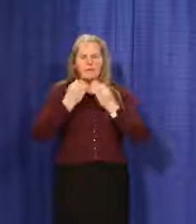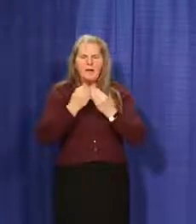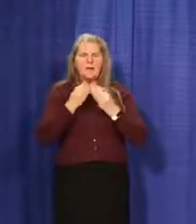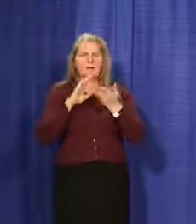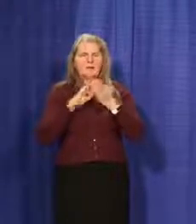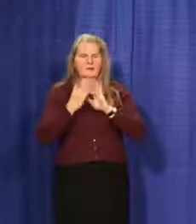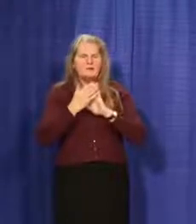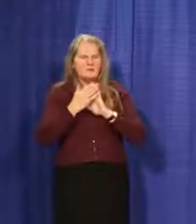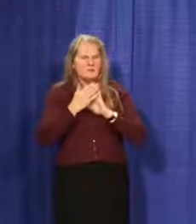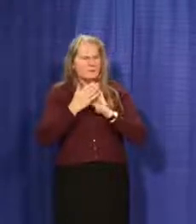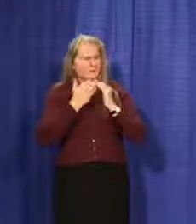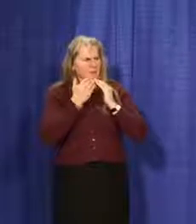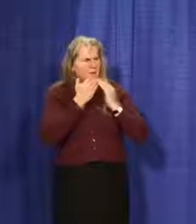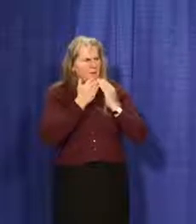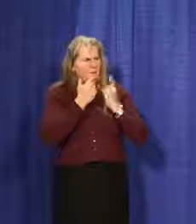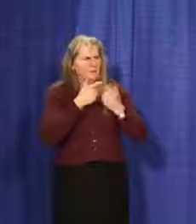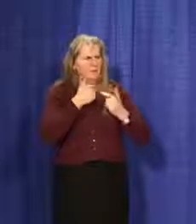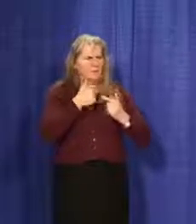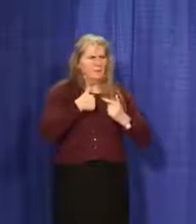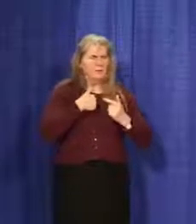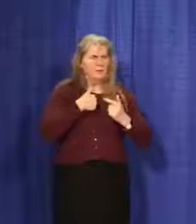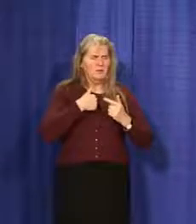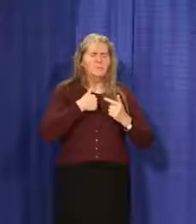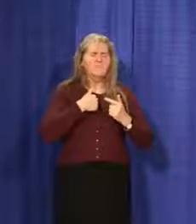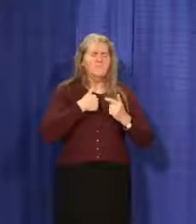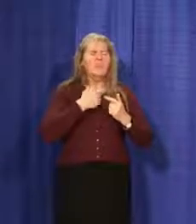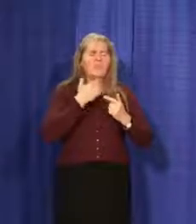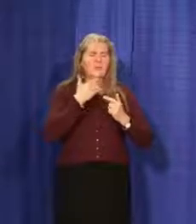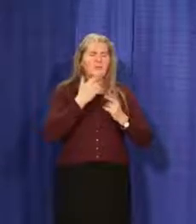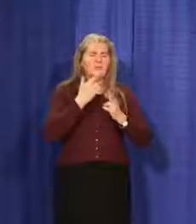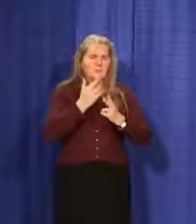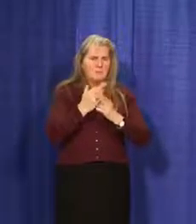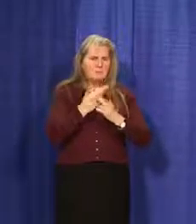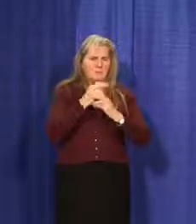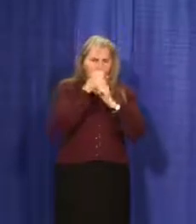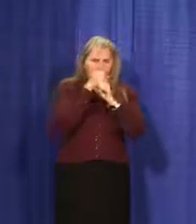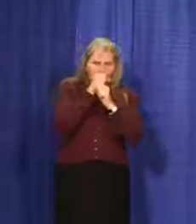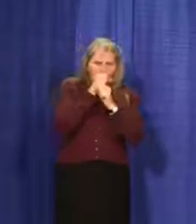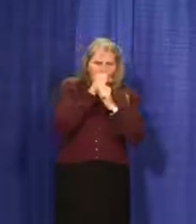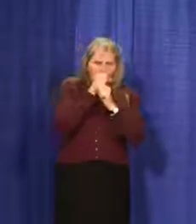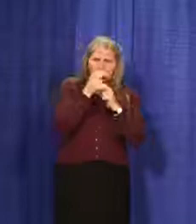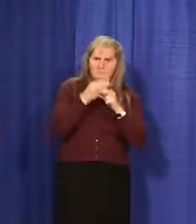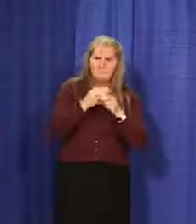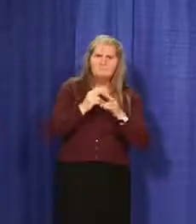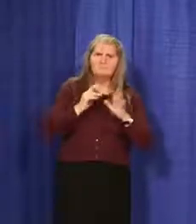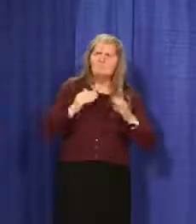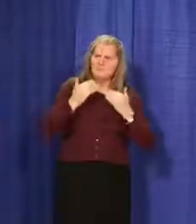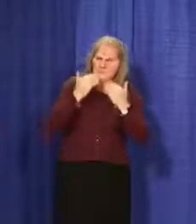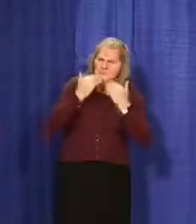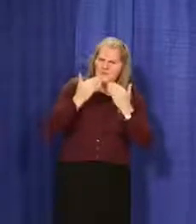communities for have a not disclosed in for having maintained that confidence.